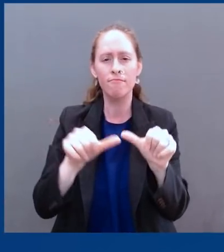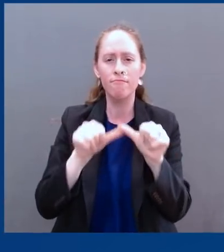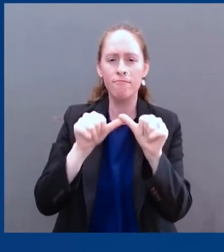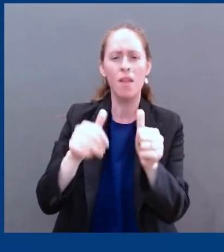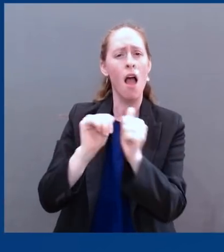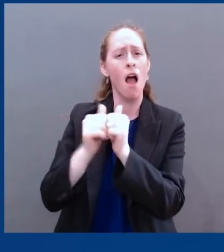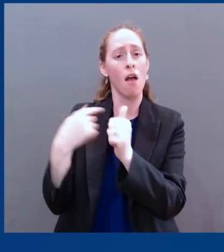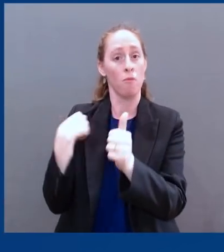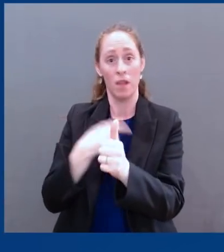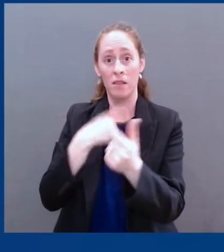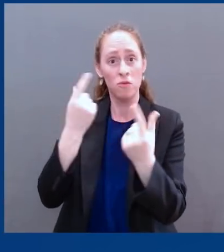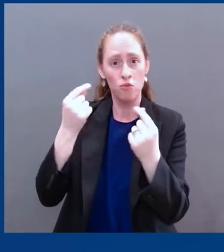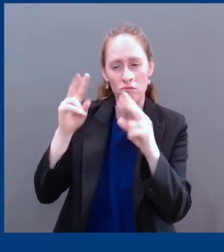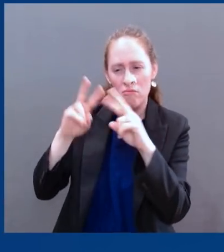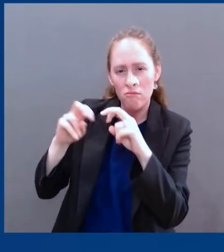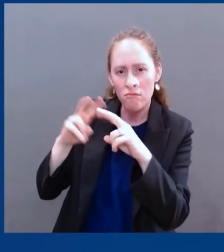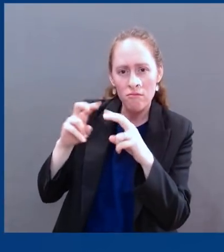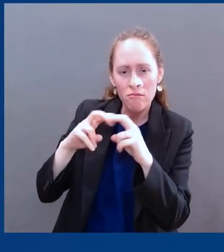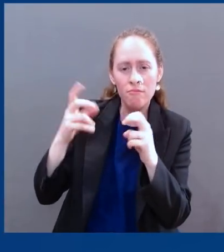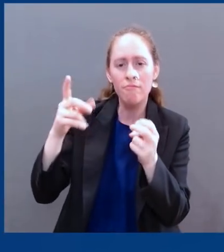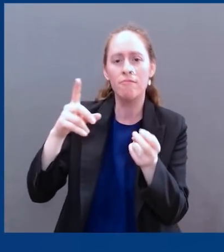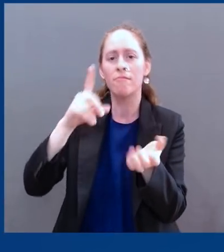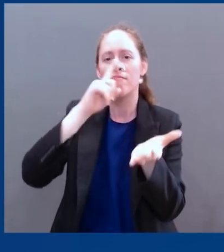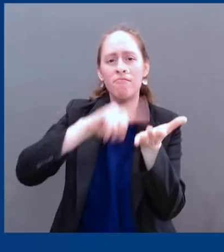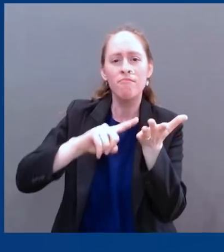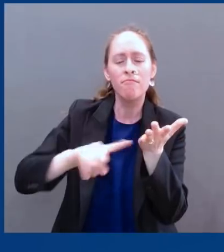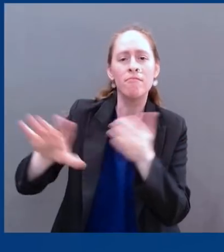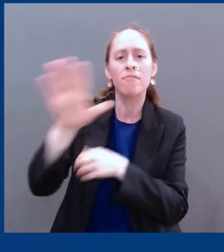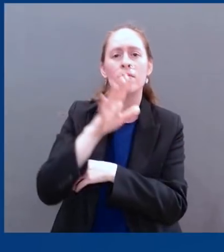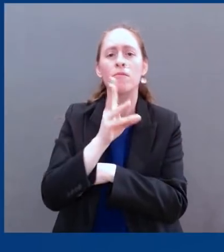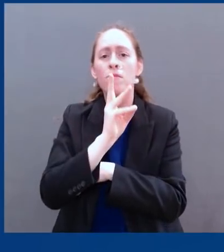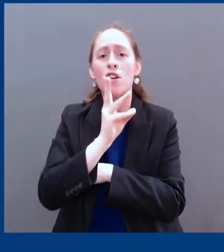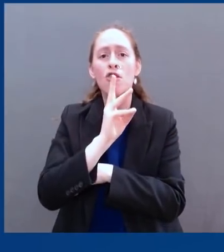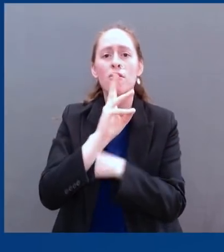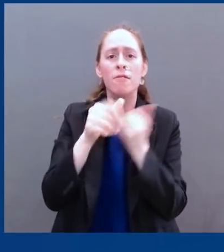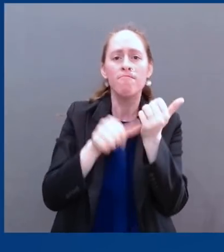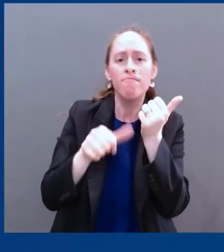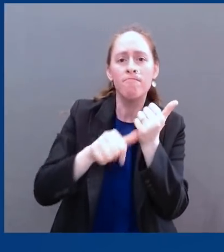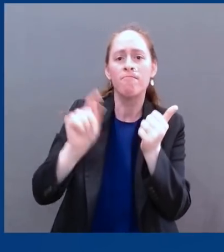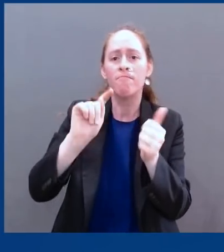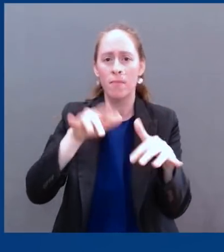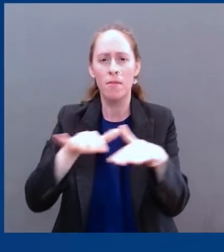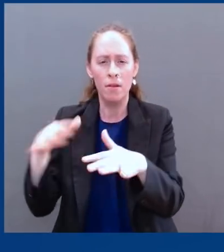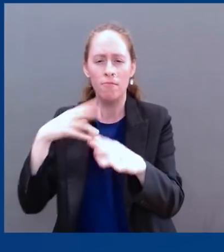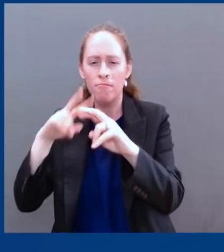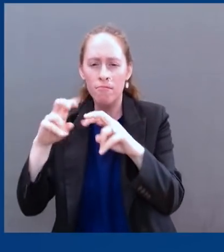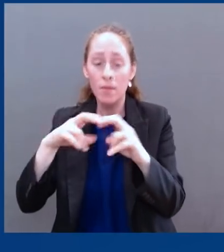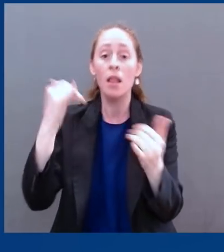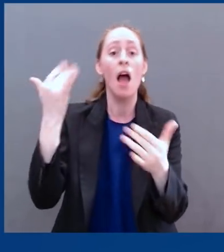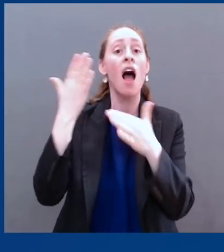Nationally, the current seven-day daily average of cases is about 28,600 cases per day,